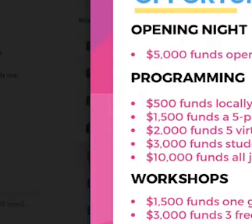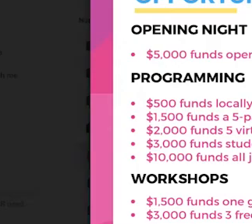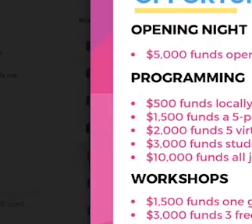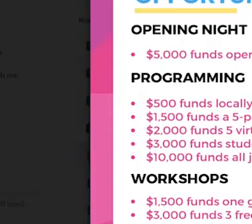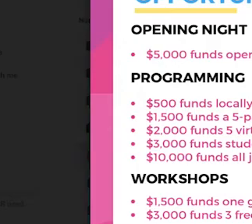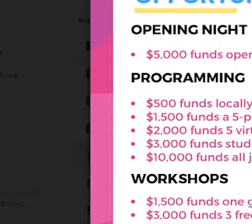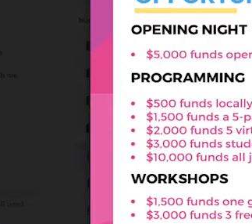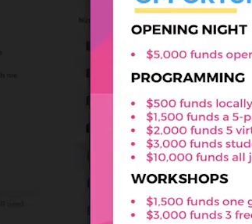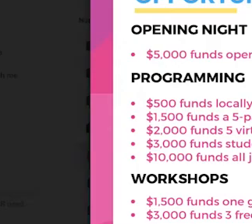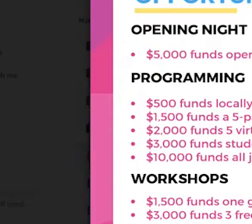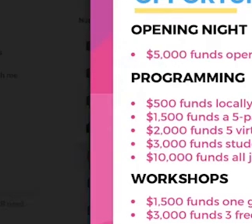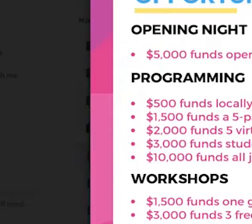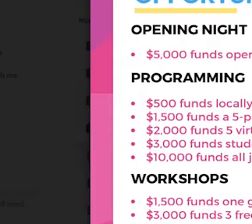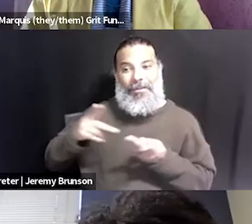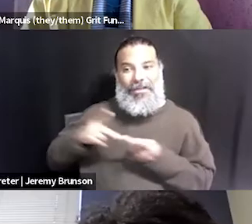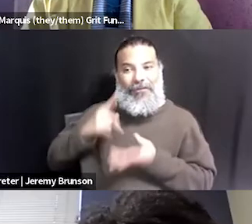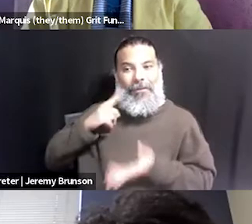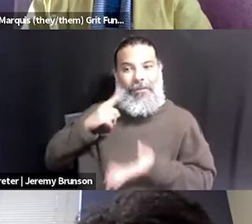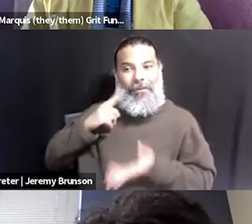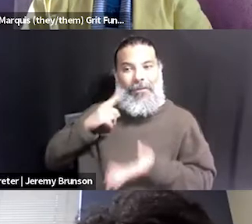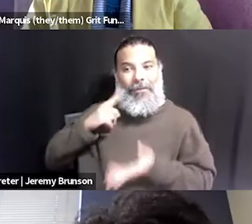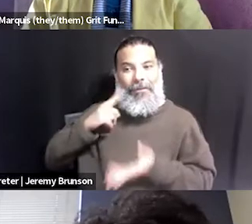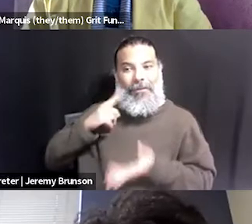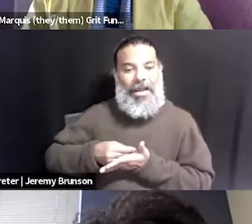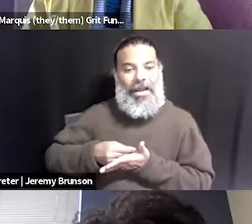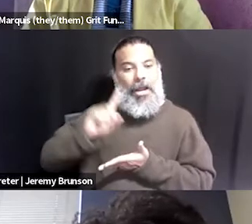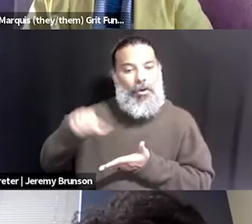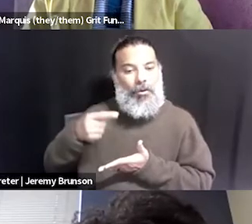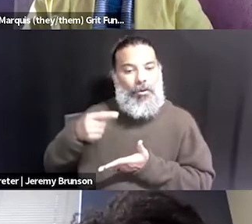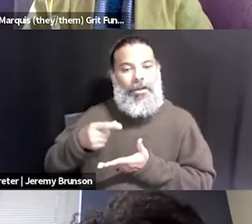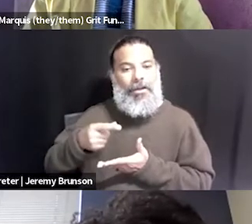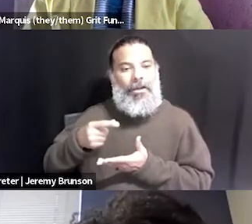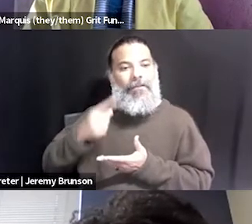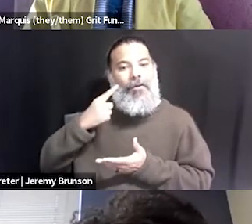of the project and only be looking for artist fee.